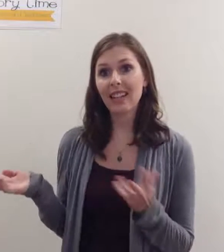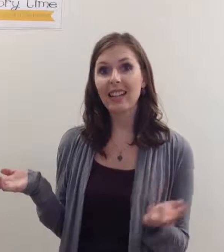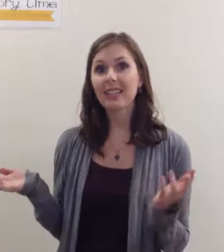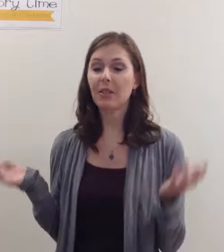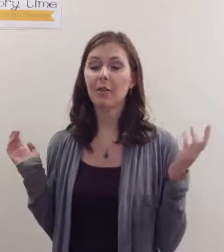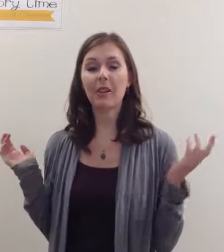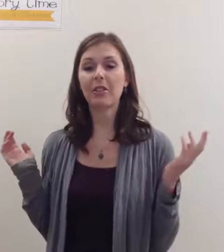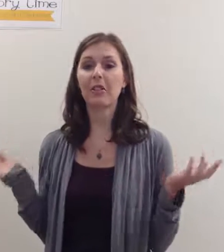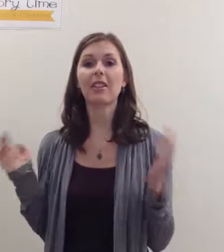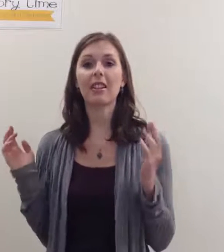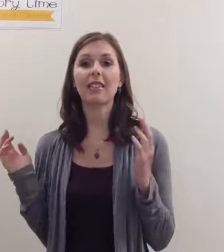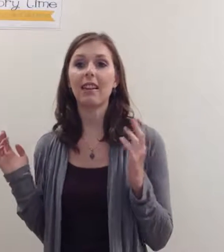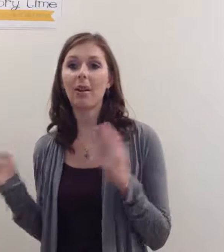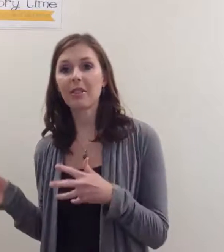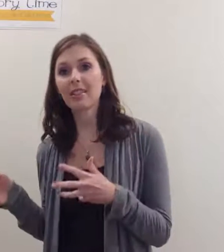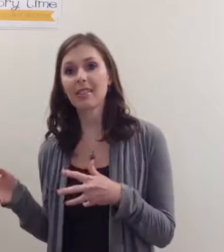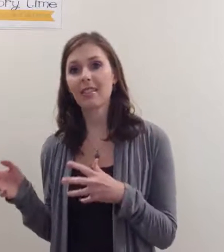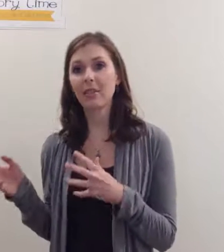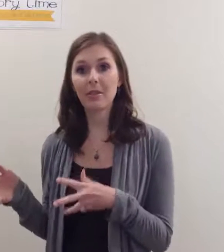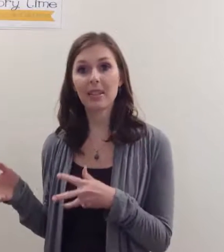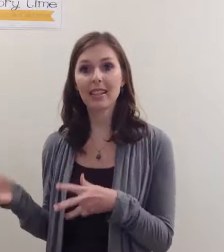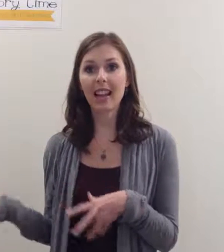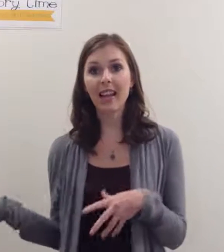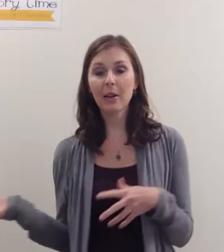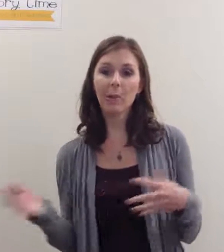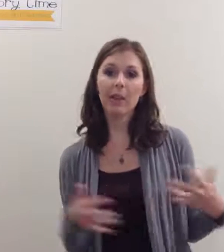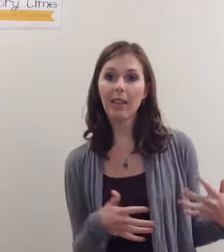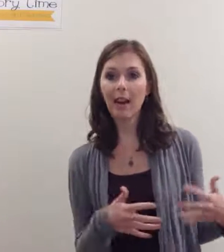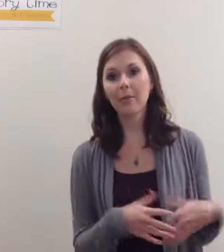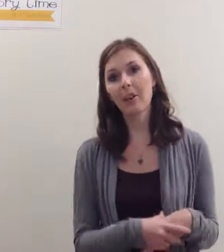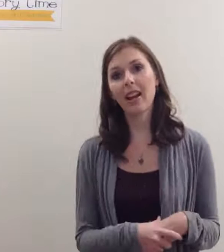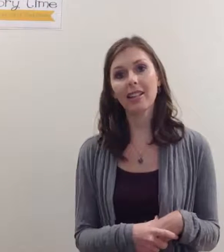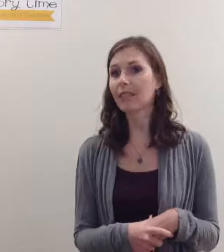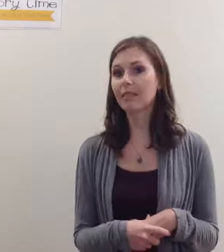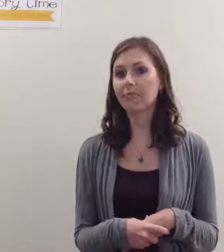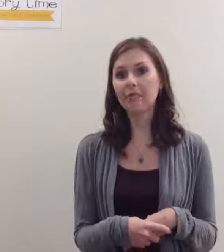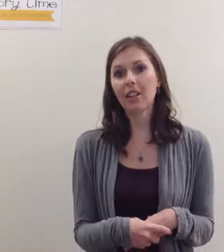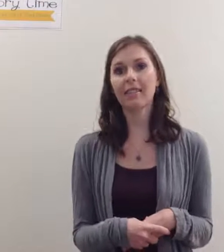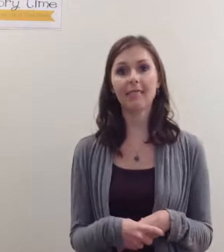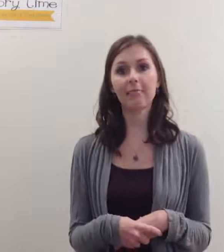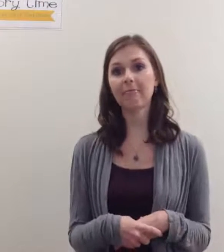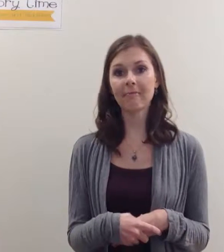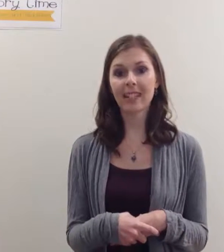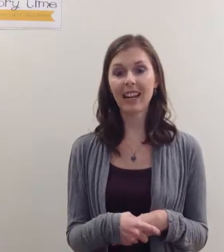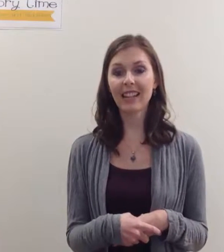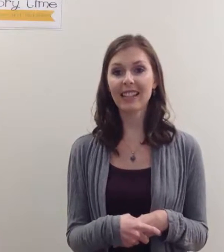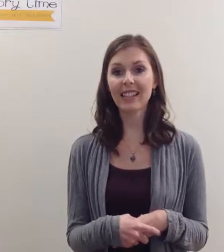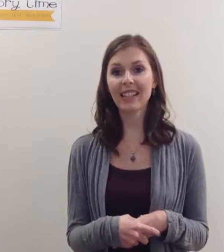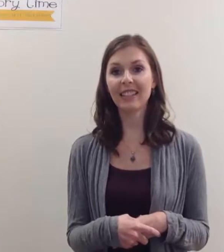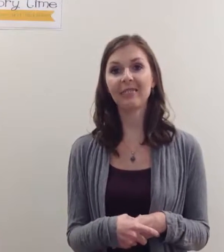so make sure to always use the sign with the object and just stay consistent.